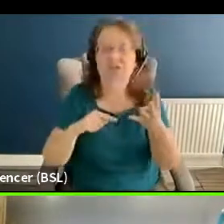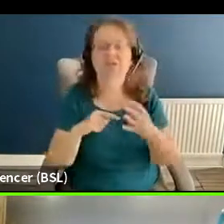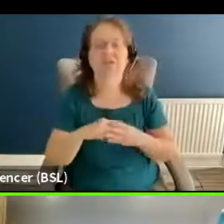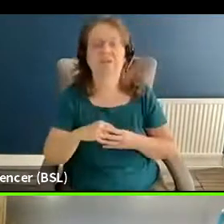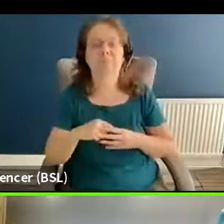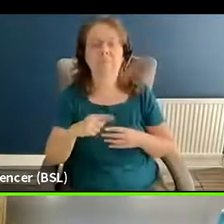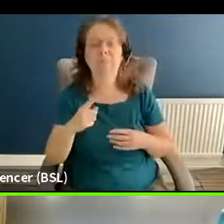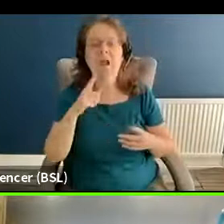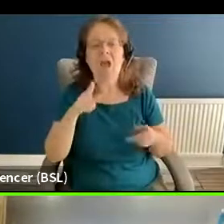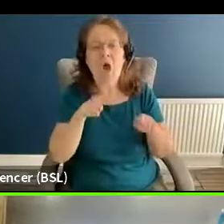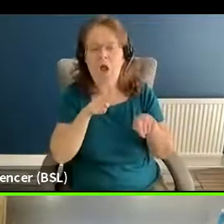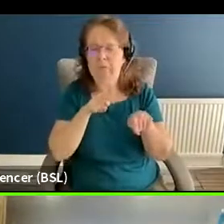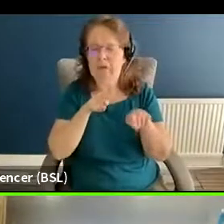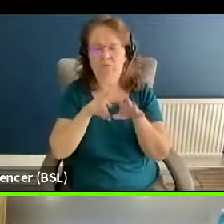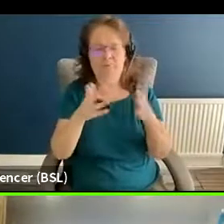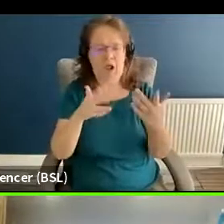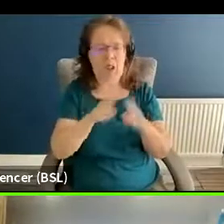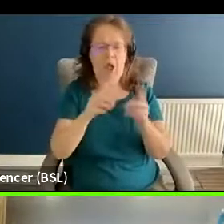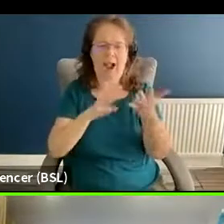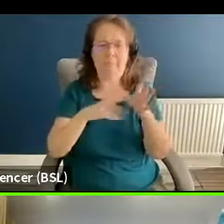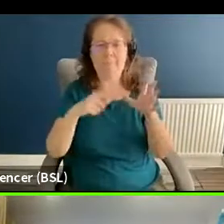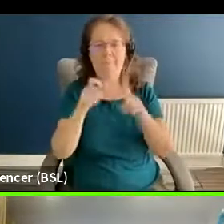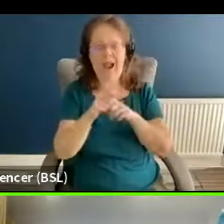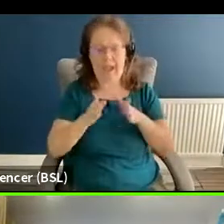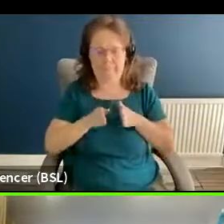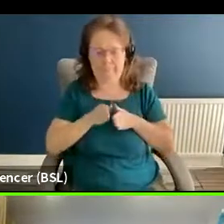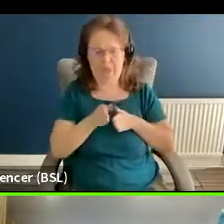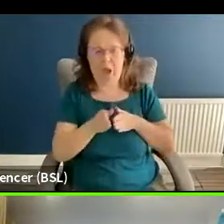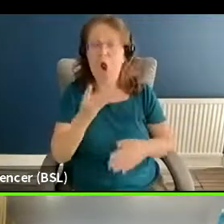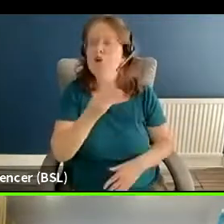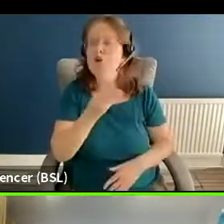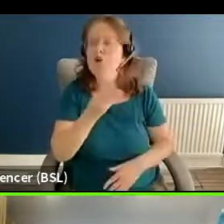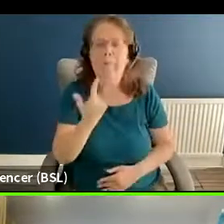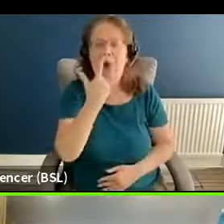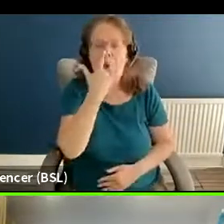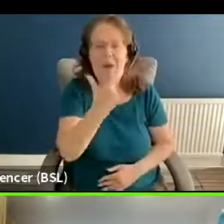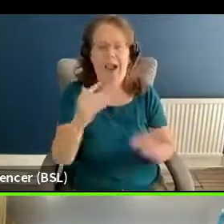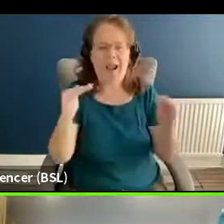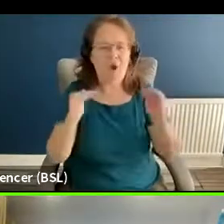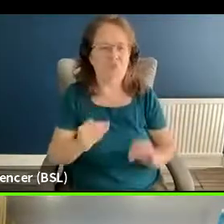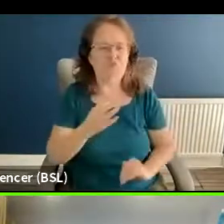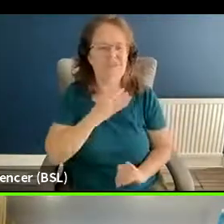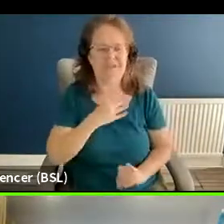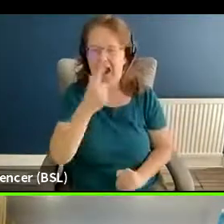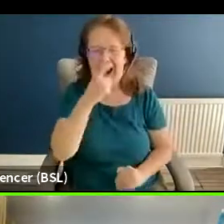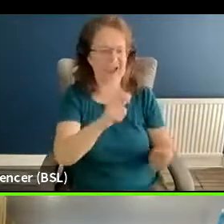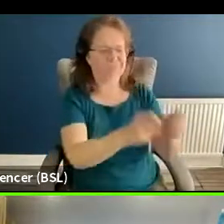up with a roadmap for, there will be some quick wins stuff you can do low risk right now, some